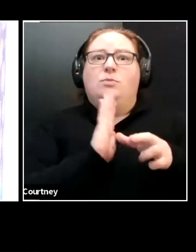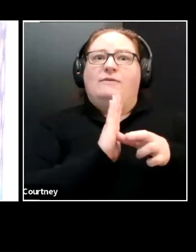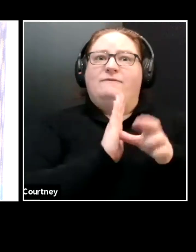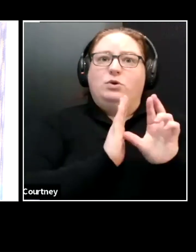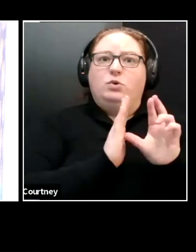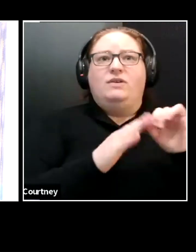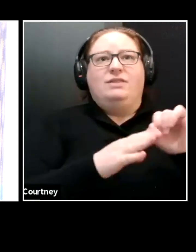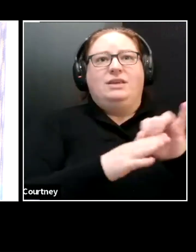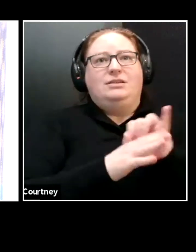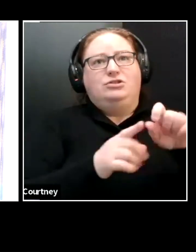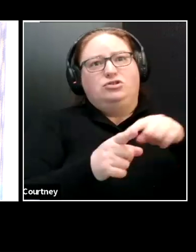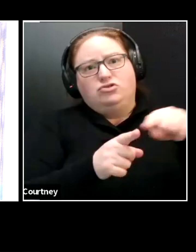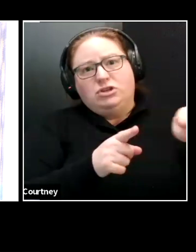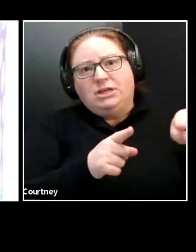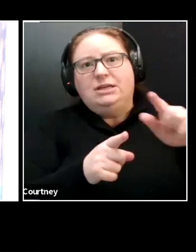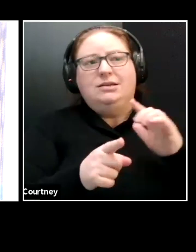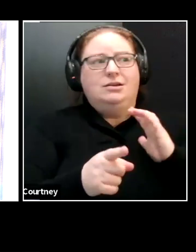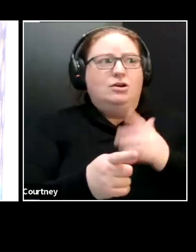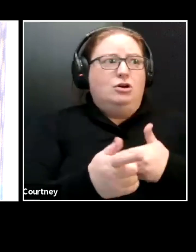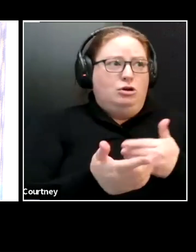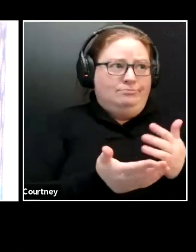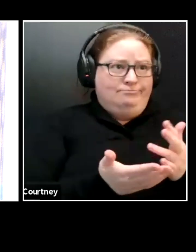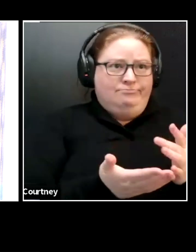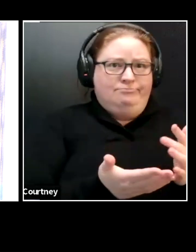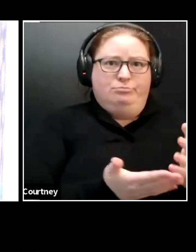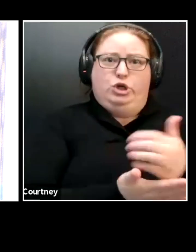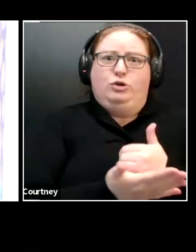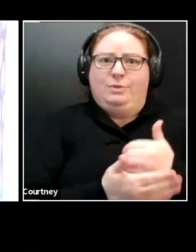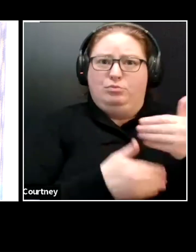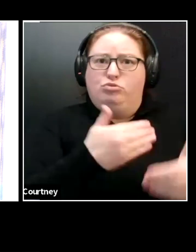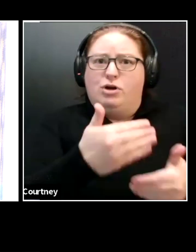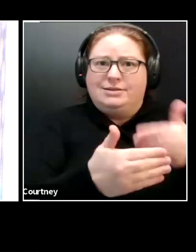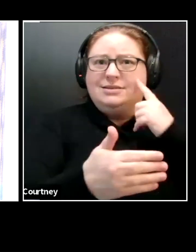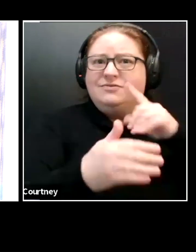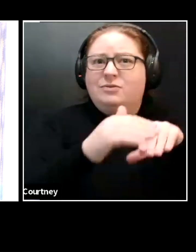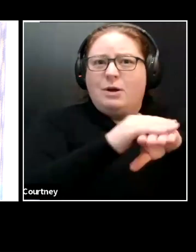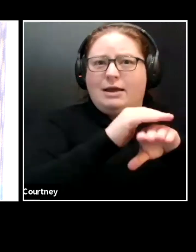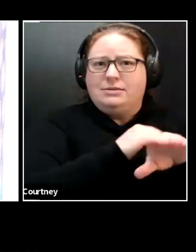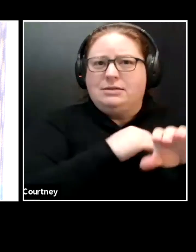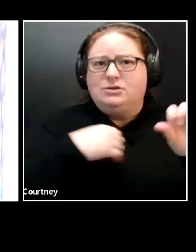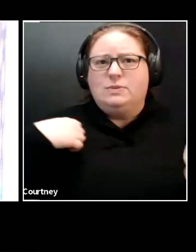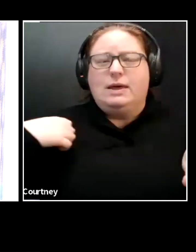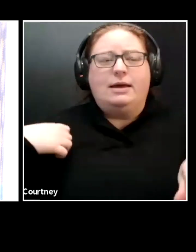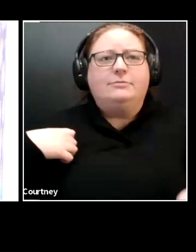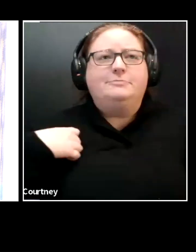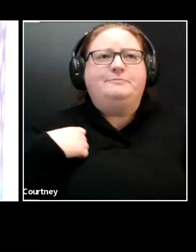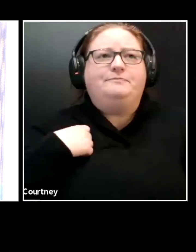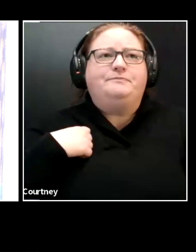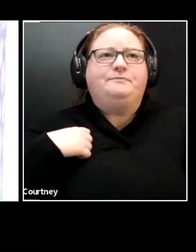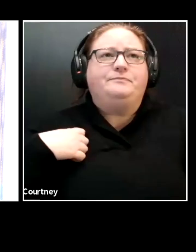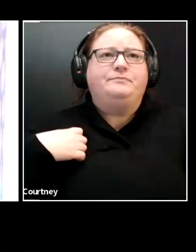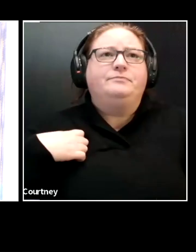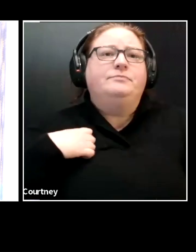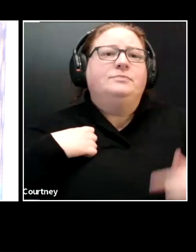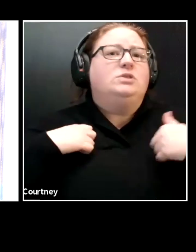through a procurement process in order to um get access to that so that we could um uh build um uh